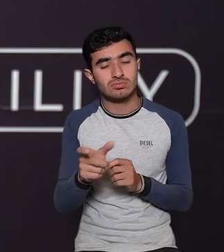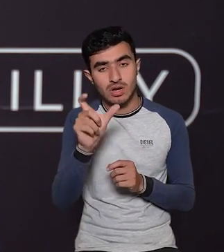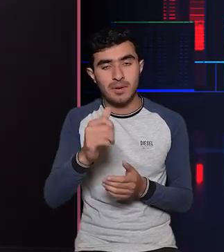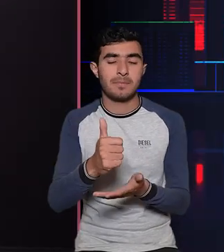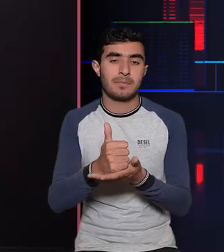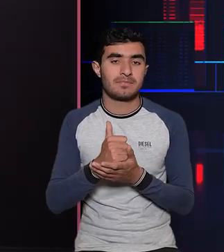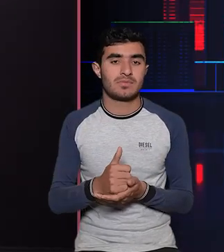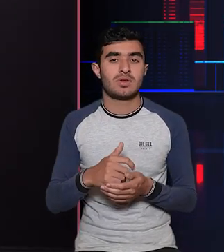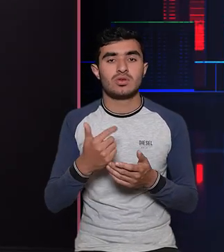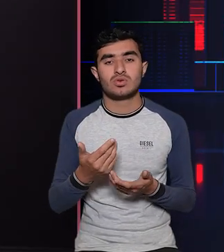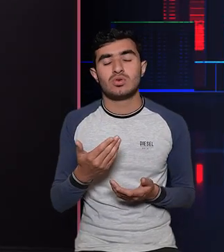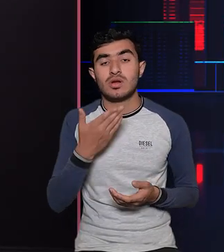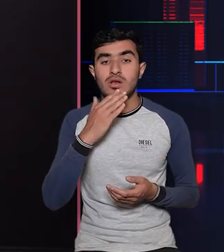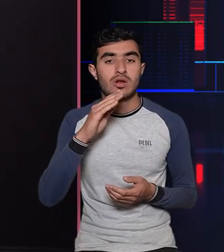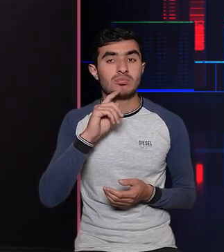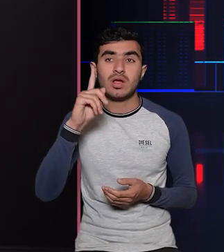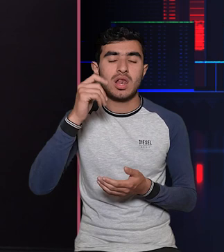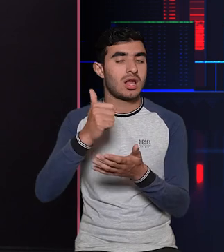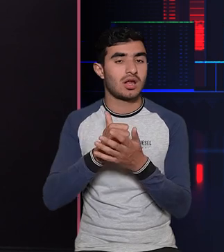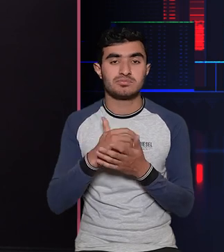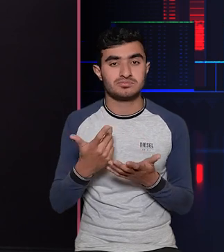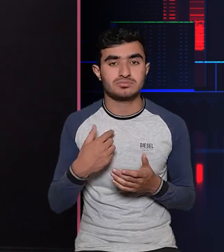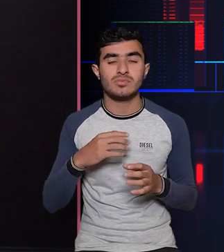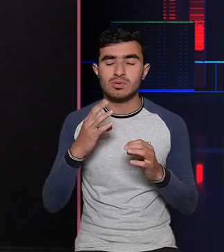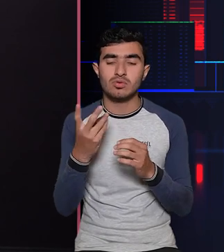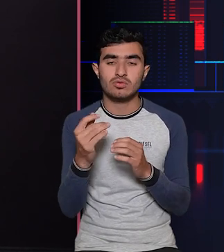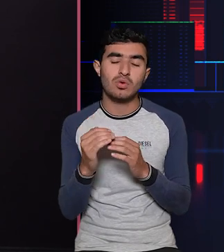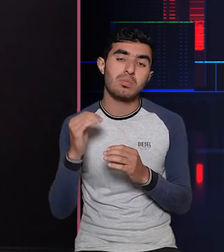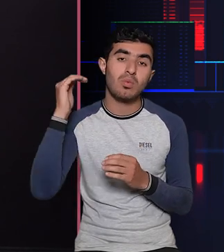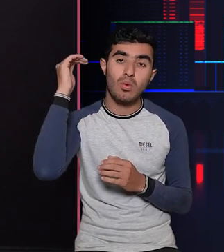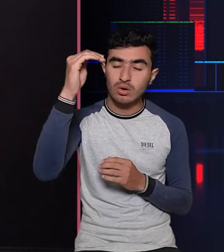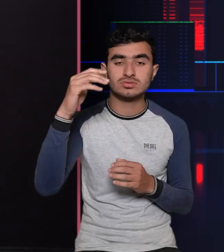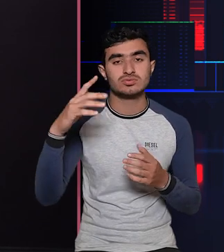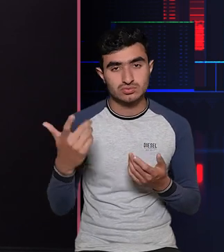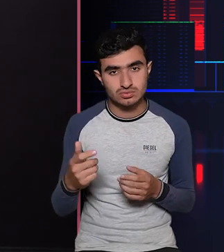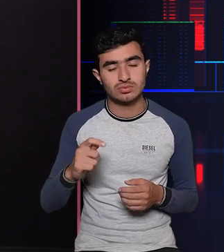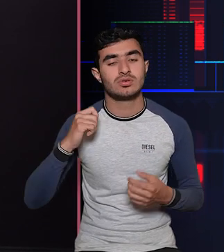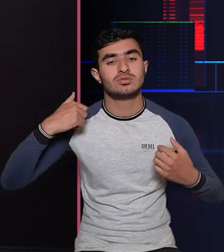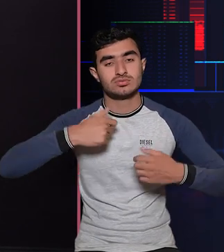These are my other medals from Aitchison’s history, so among them are medals of athletics,